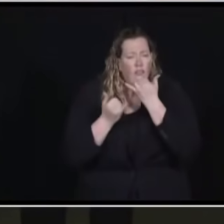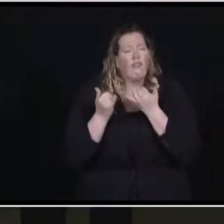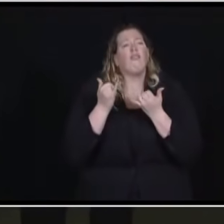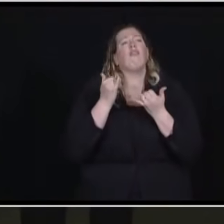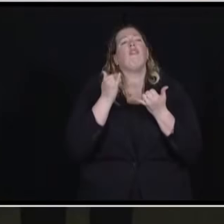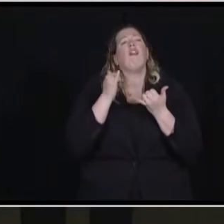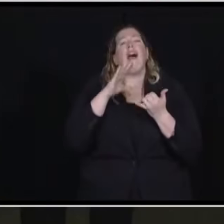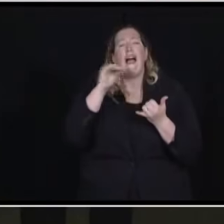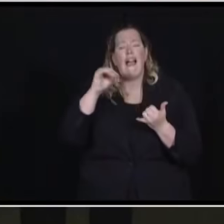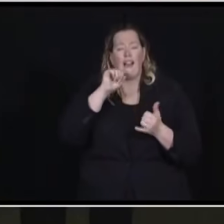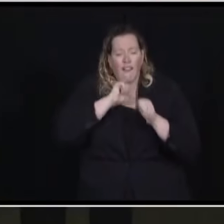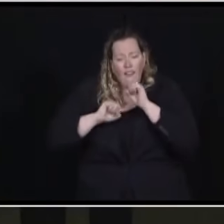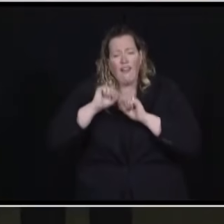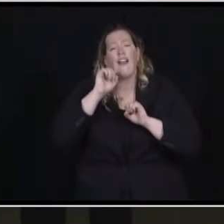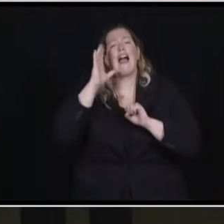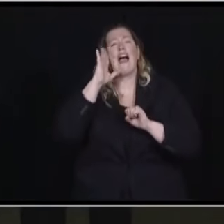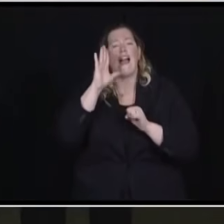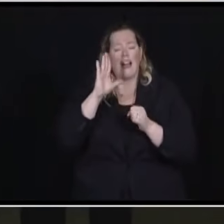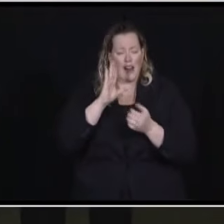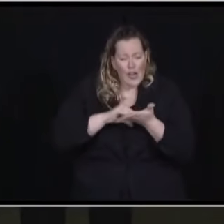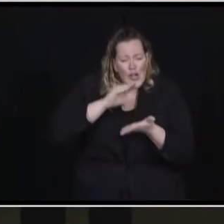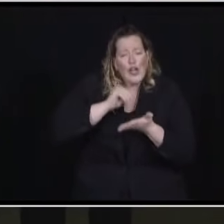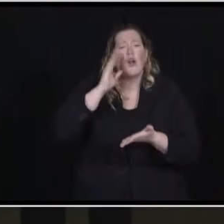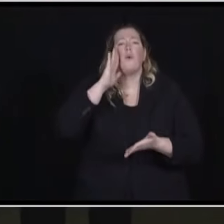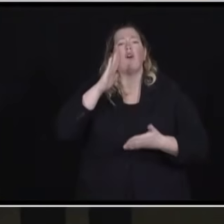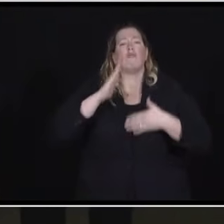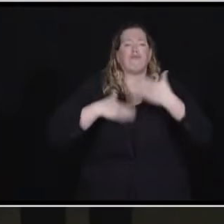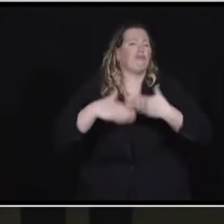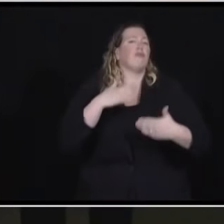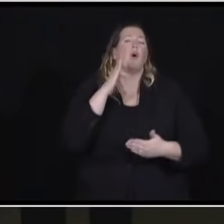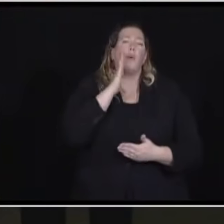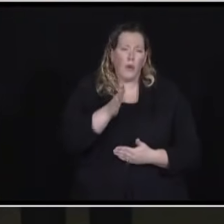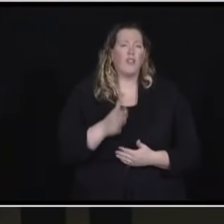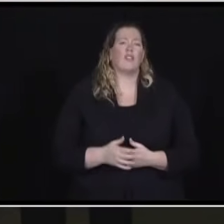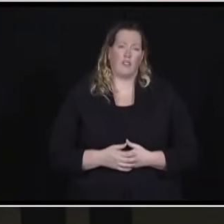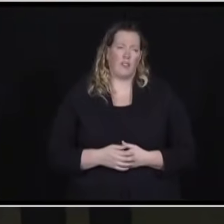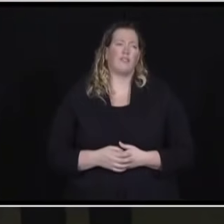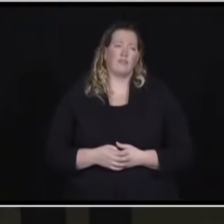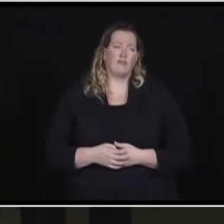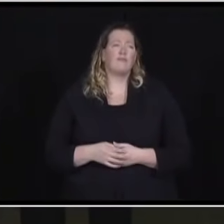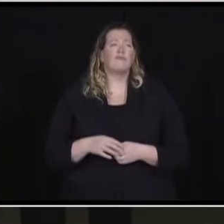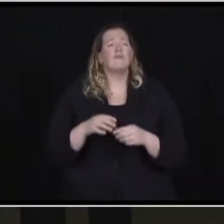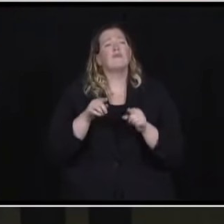confidence in me and I hope they will continue have the confidence when we hit the first